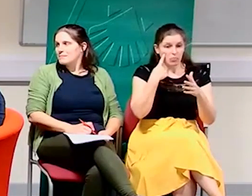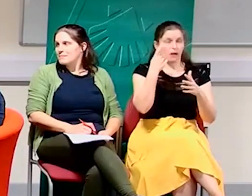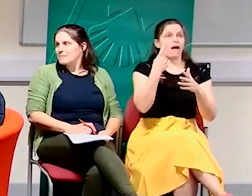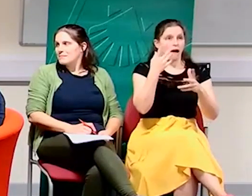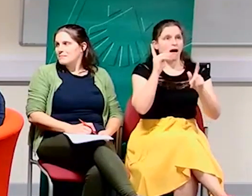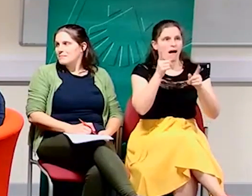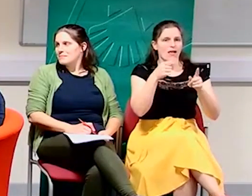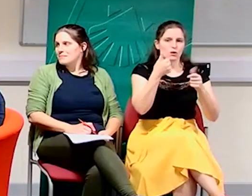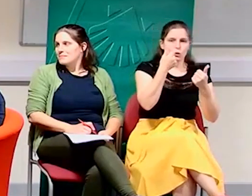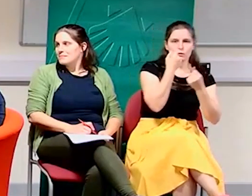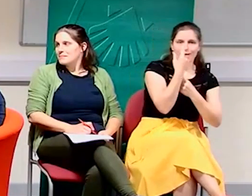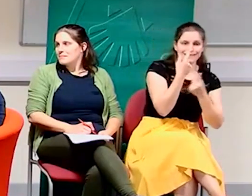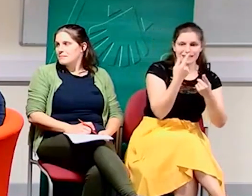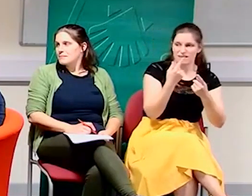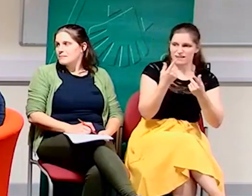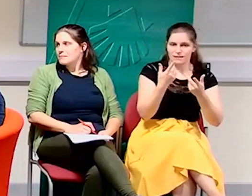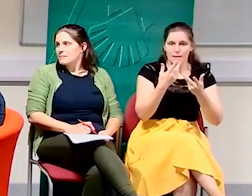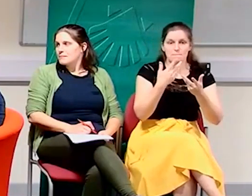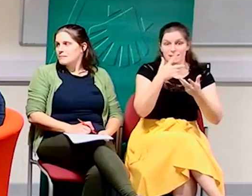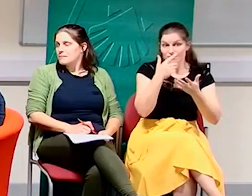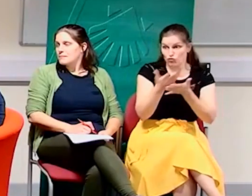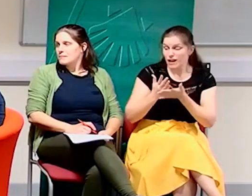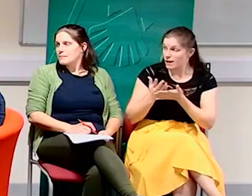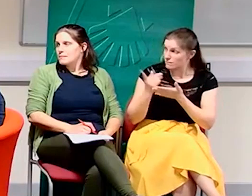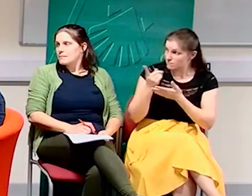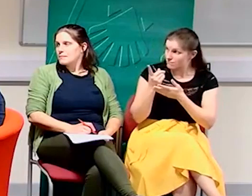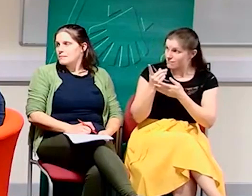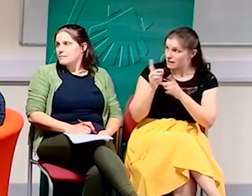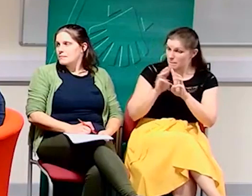put you on the spot but is anything that comes to mind anybody any other thoughts of things we could